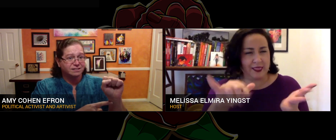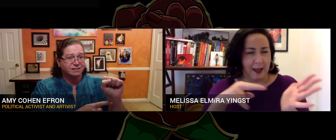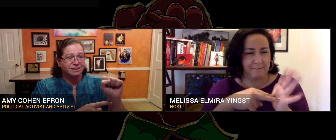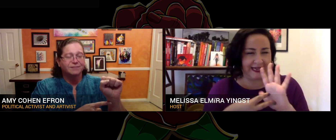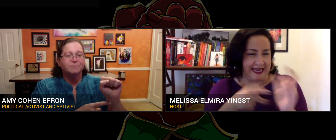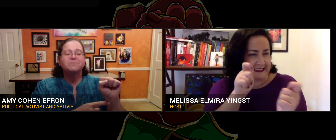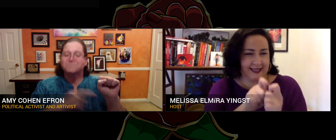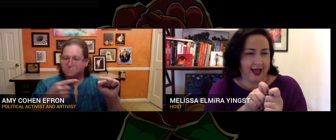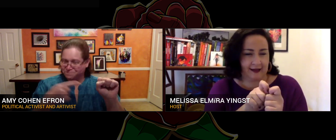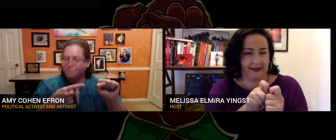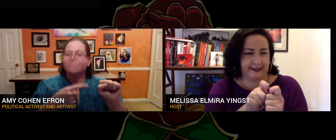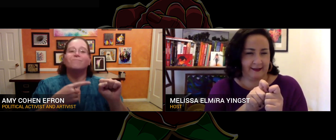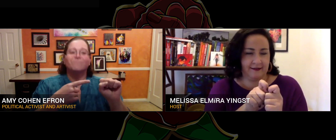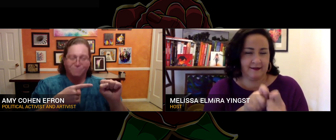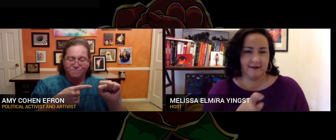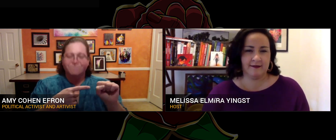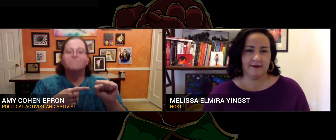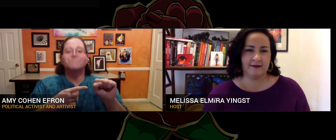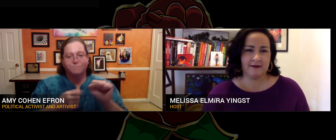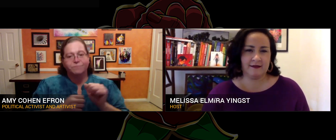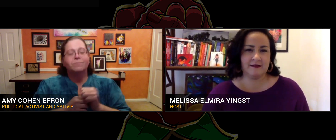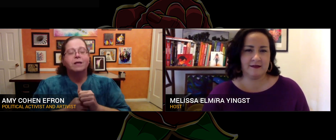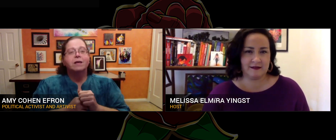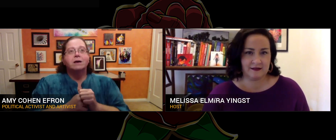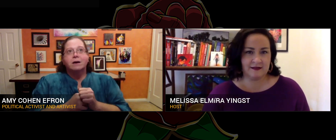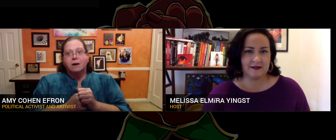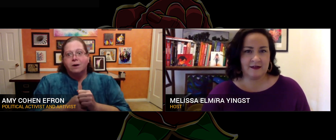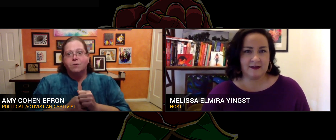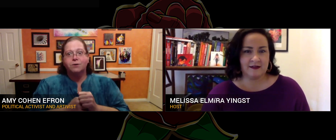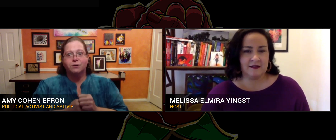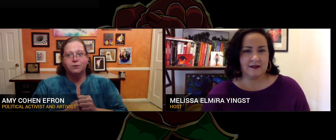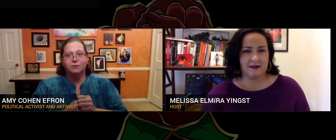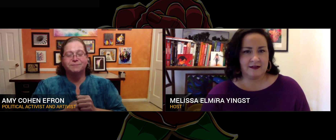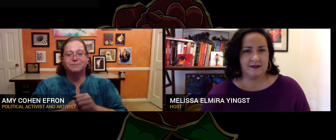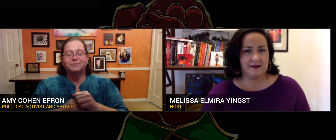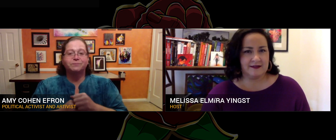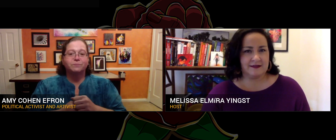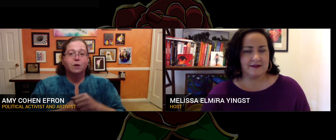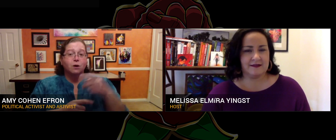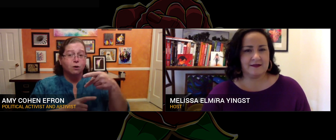What does that mean exactly?